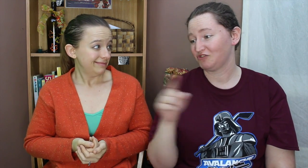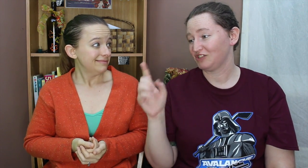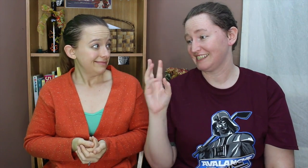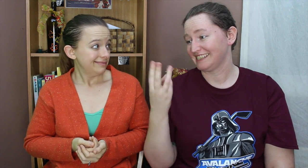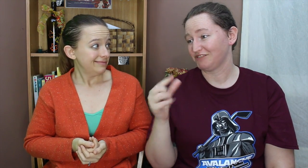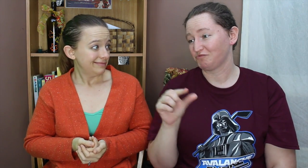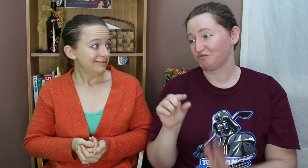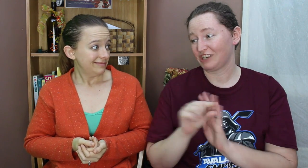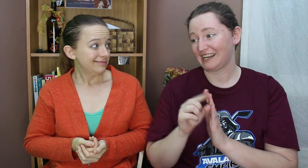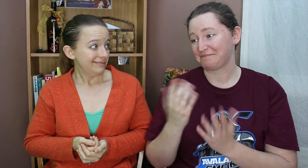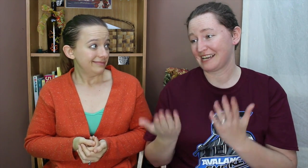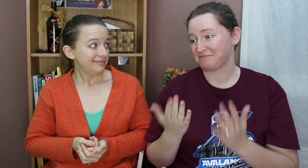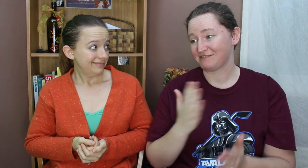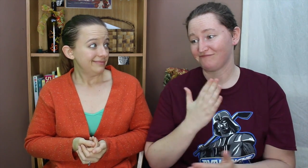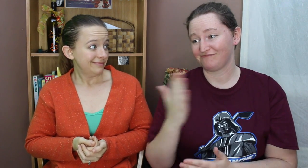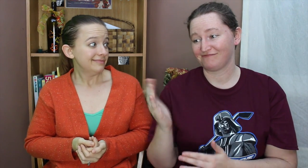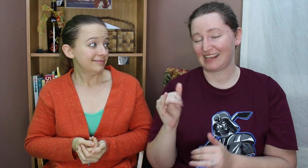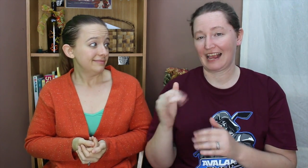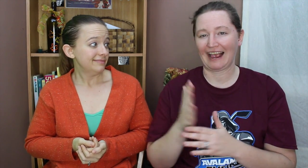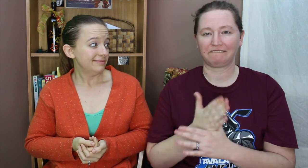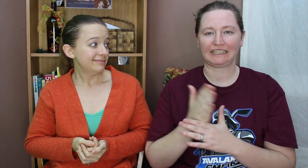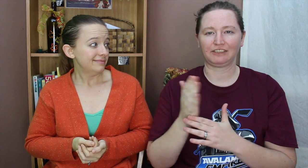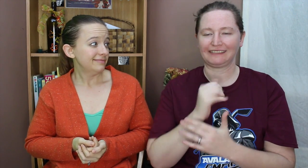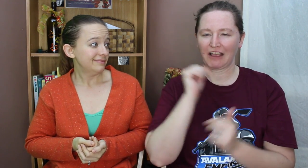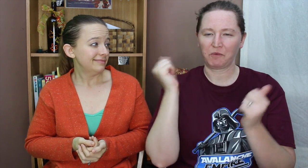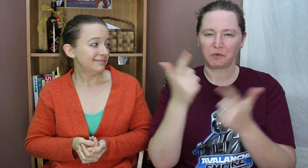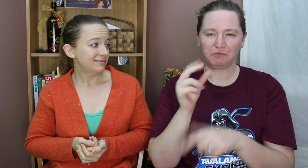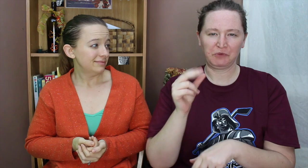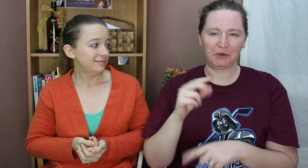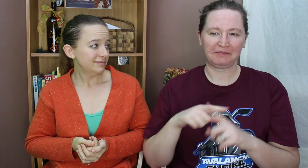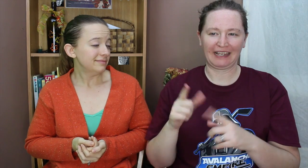[Jenna] Yeah anywhere from 2nd to like 6th grade and that's